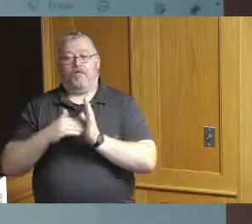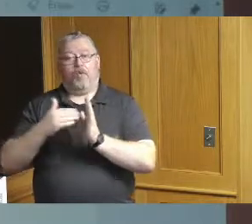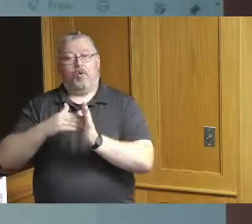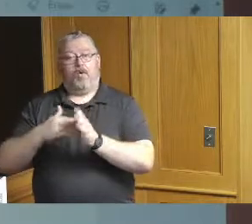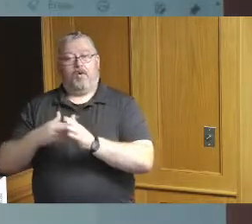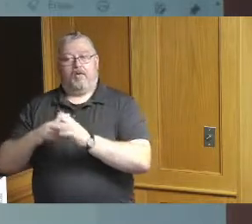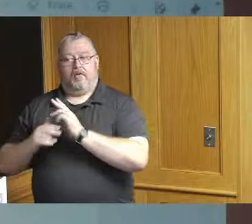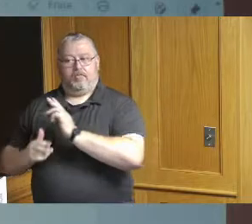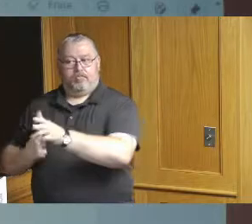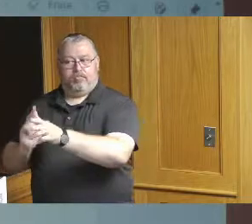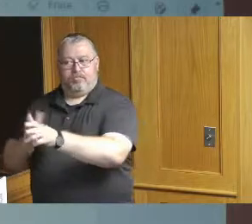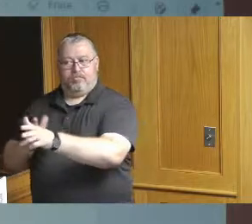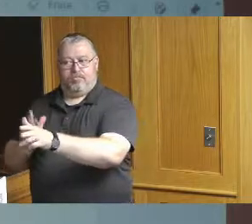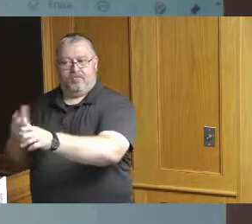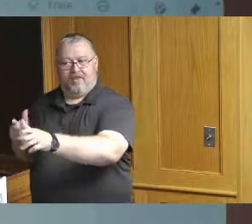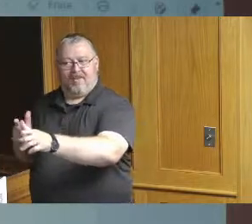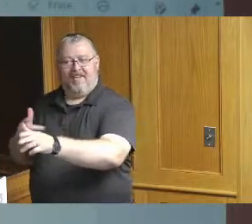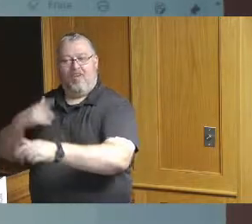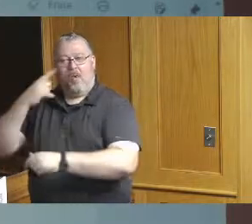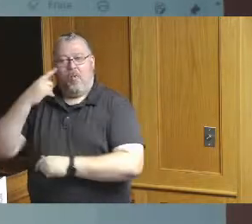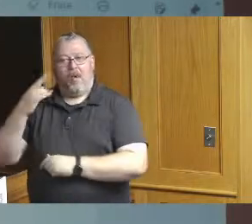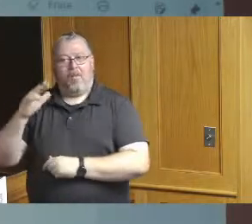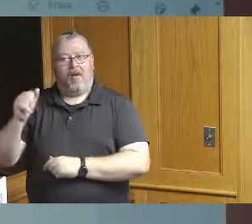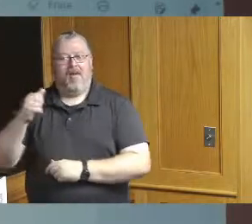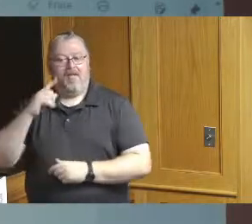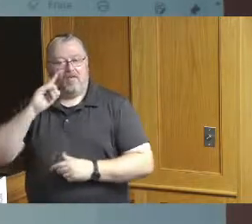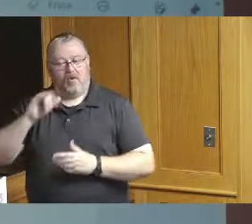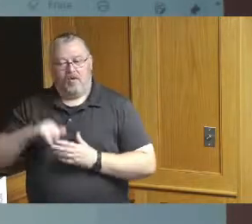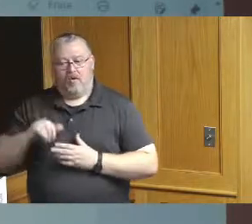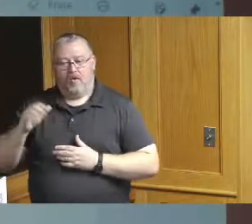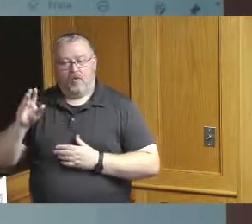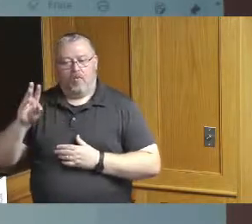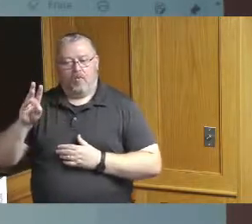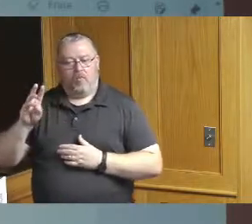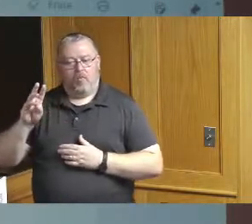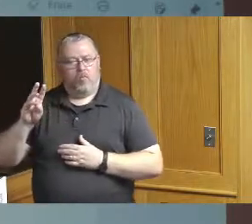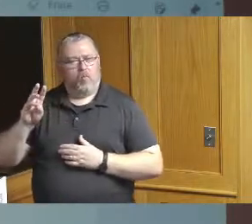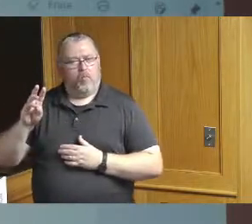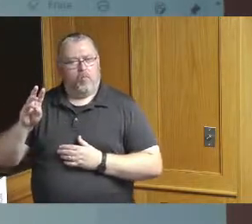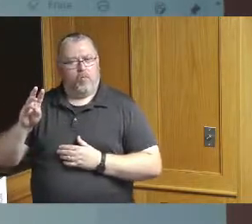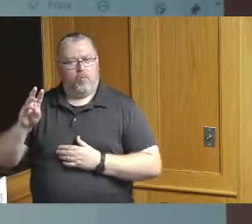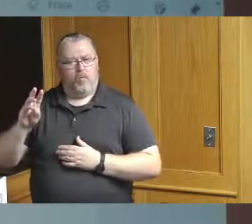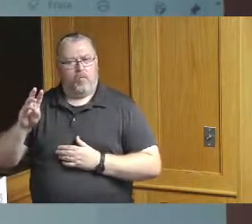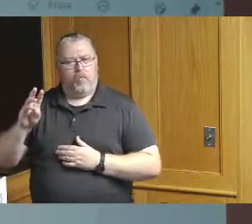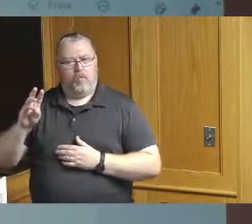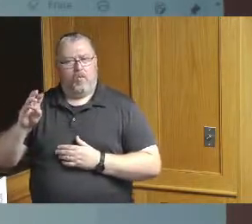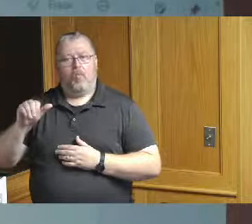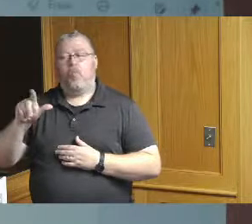for instance um wanted hills within a half an hour there were there will be 30 buses that show up